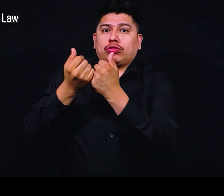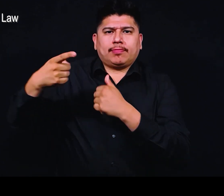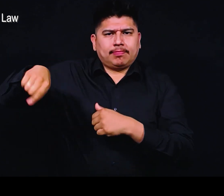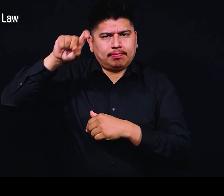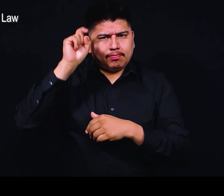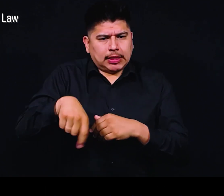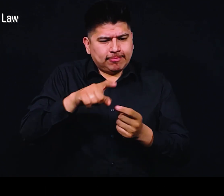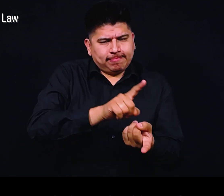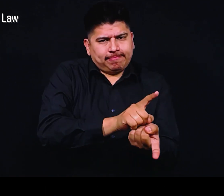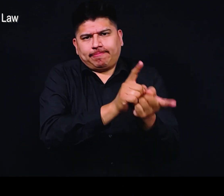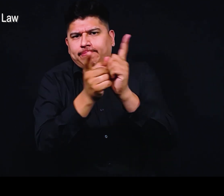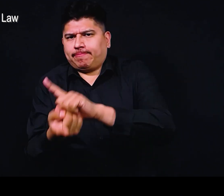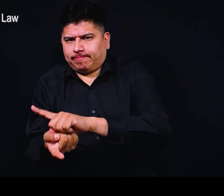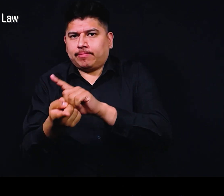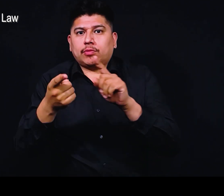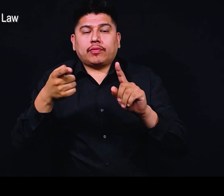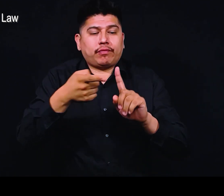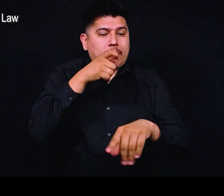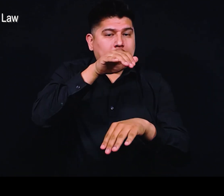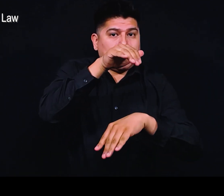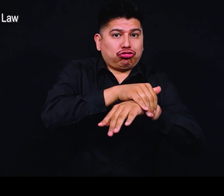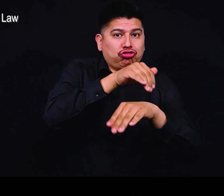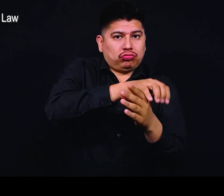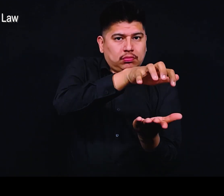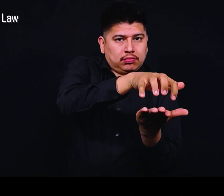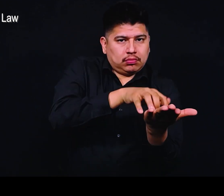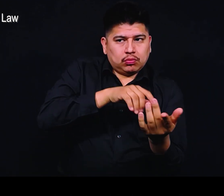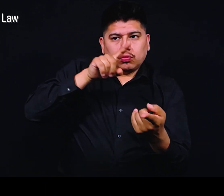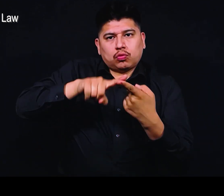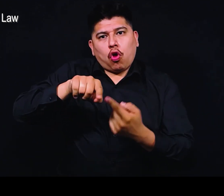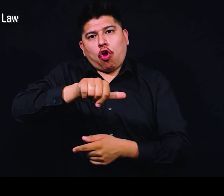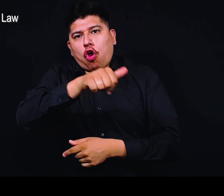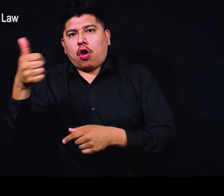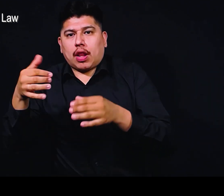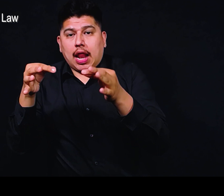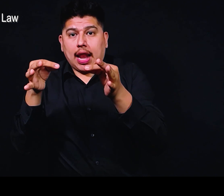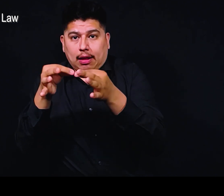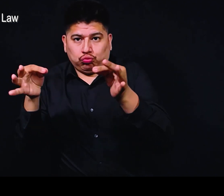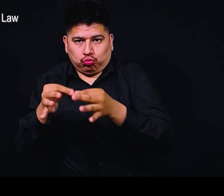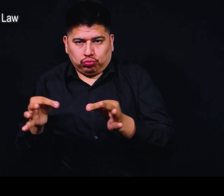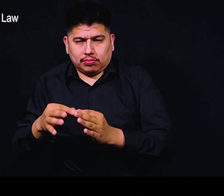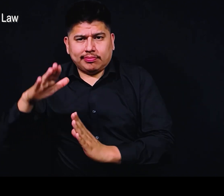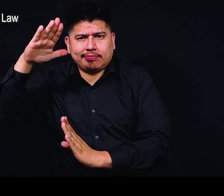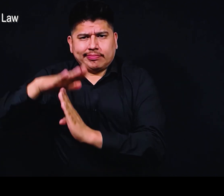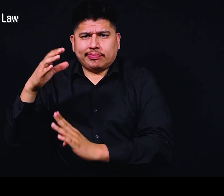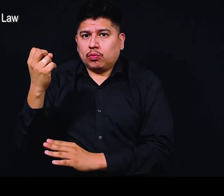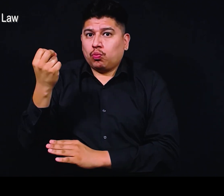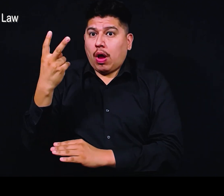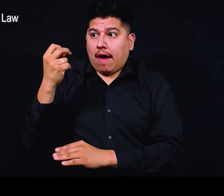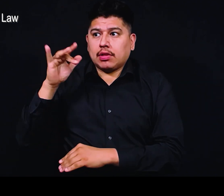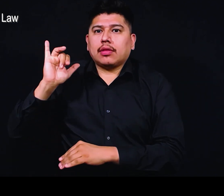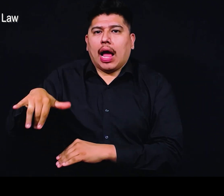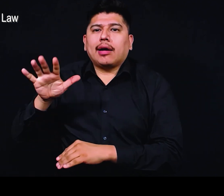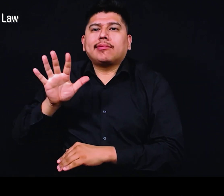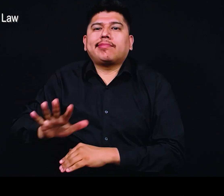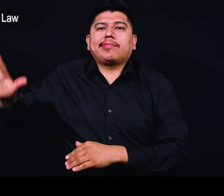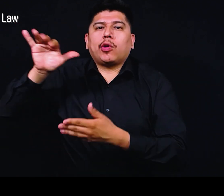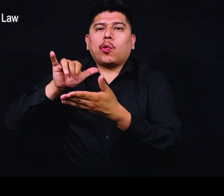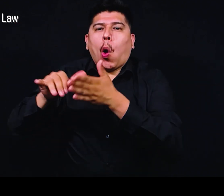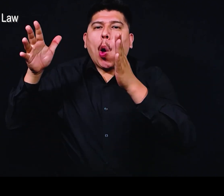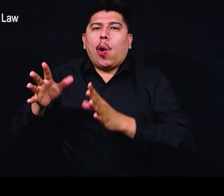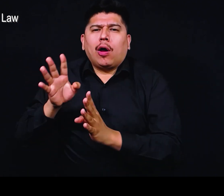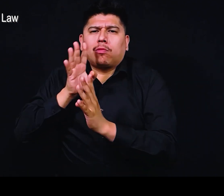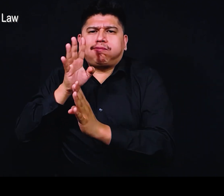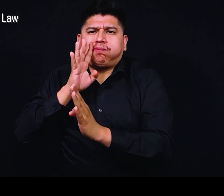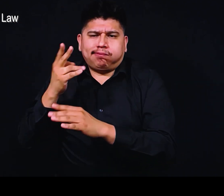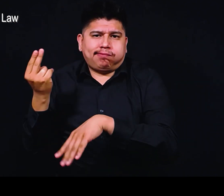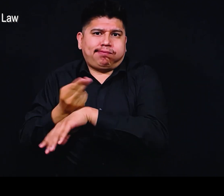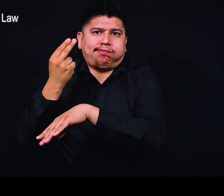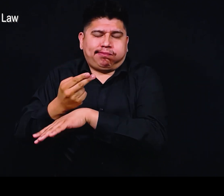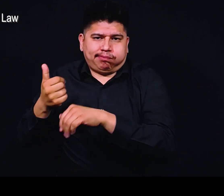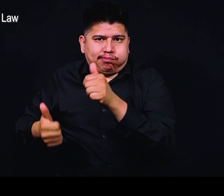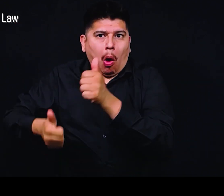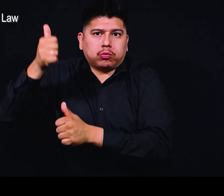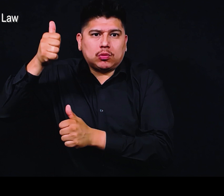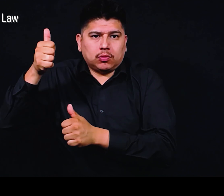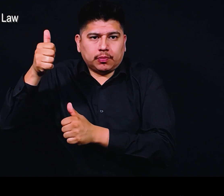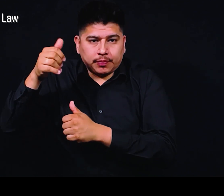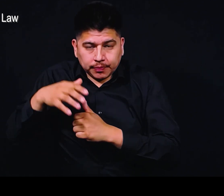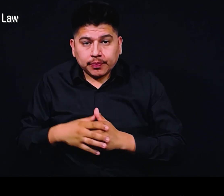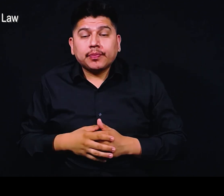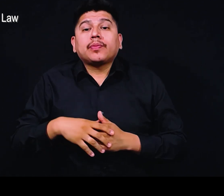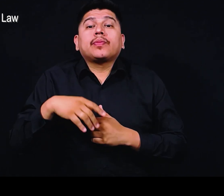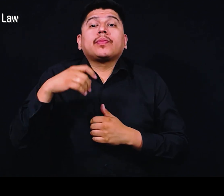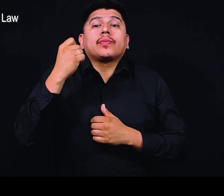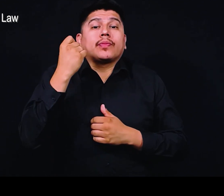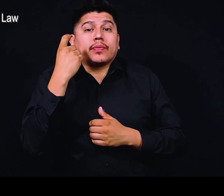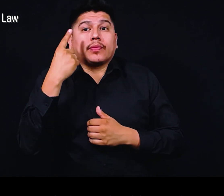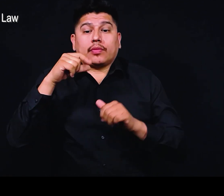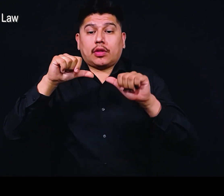who don't speak English very well.